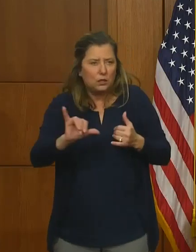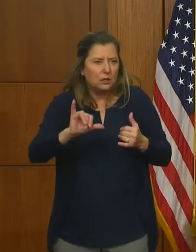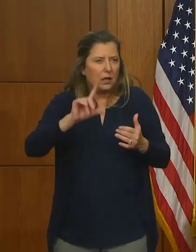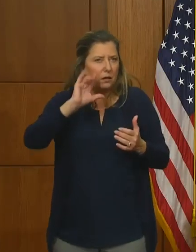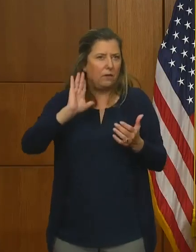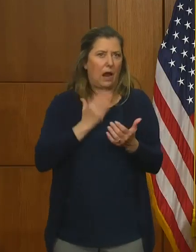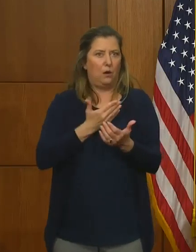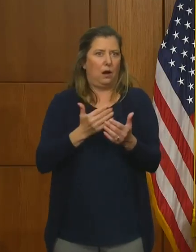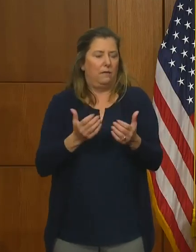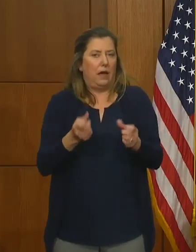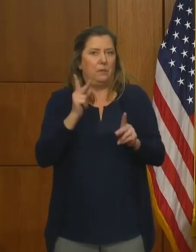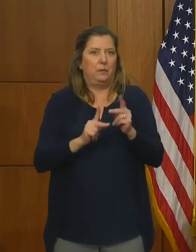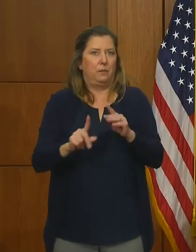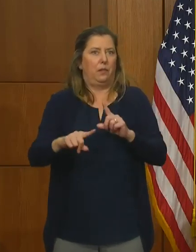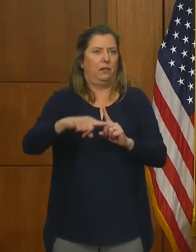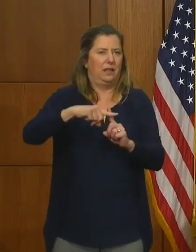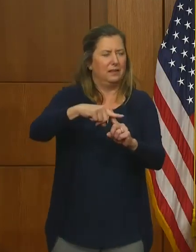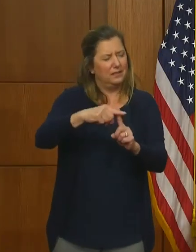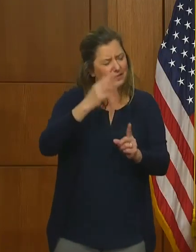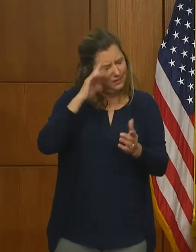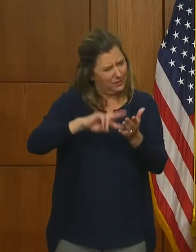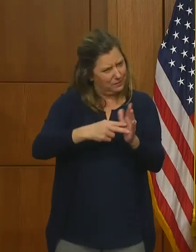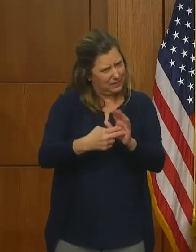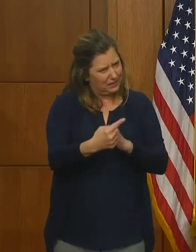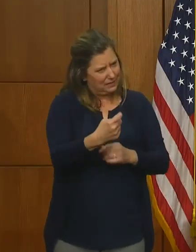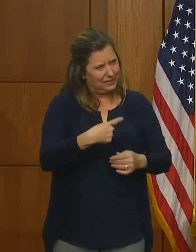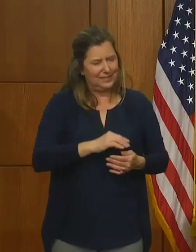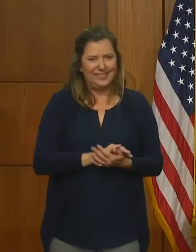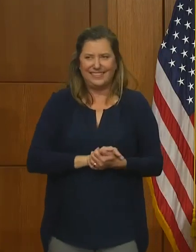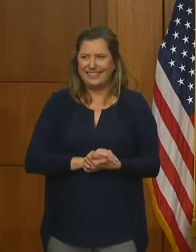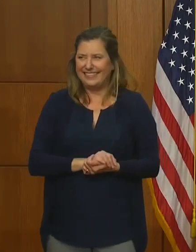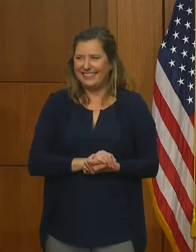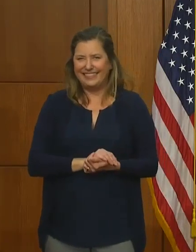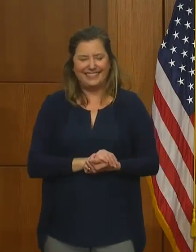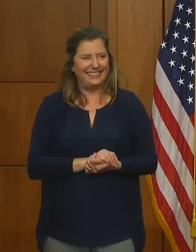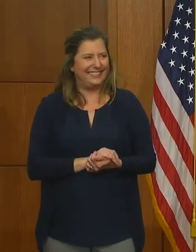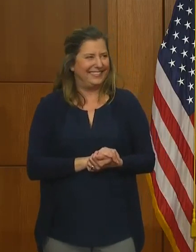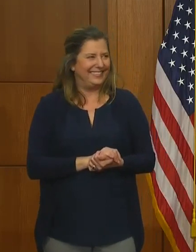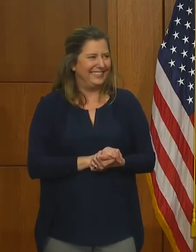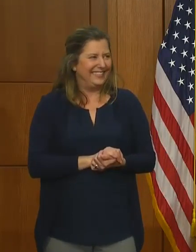COULD THAT BE ALTERING THE PICTURE. OF THE NEW GROWTH